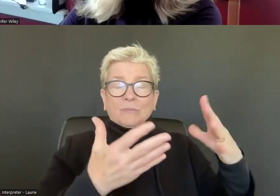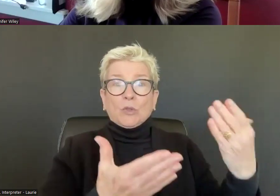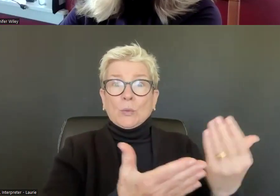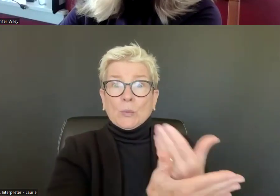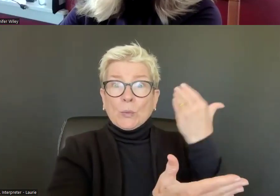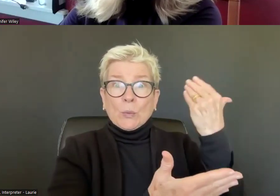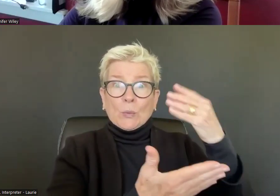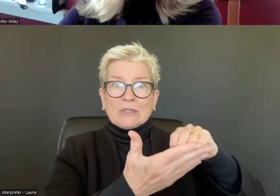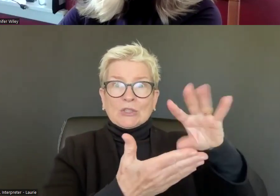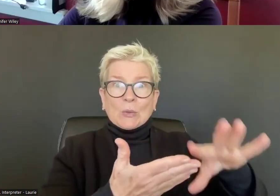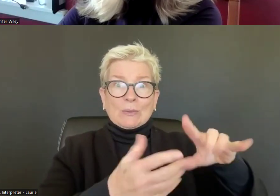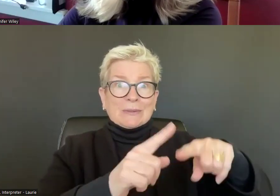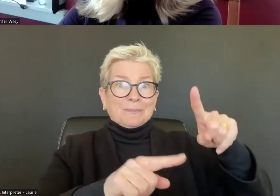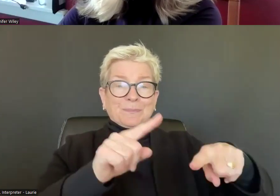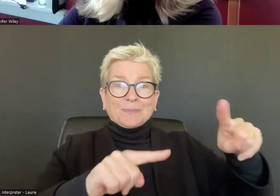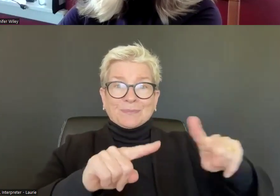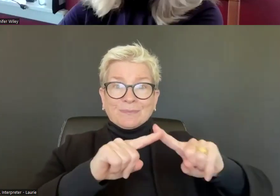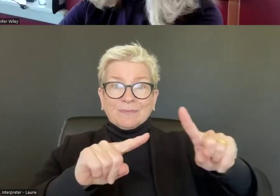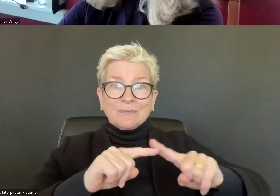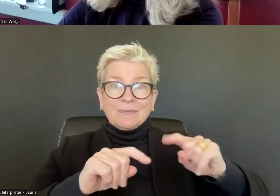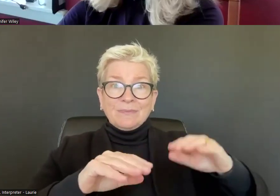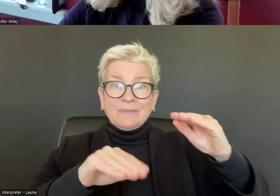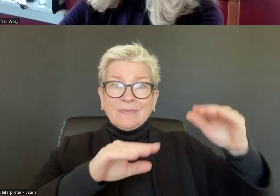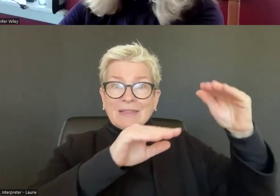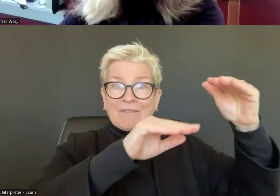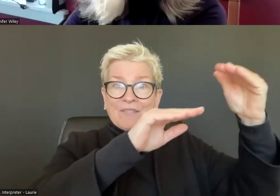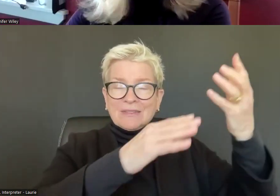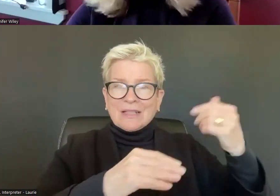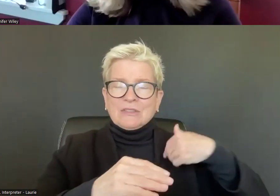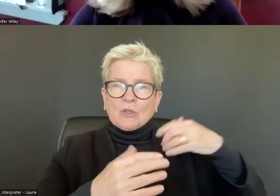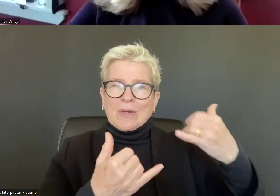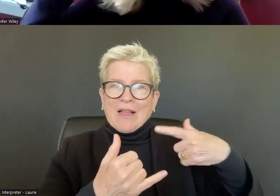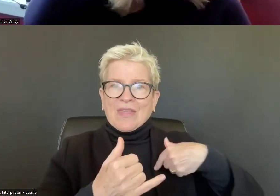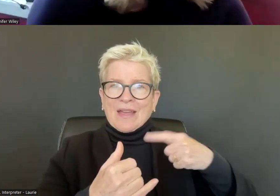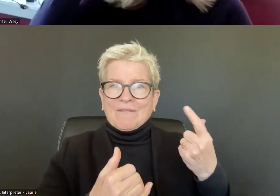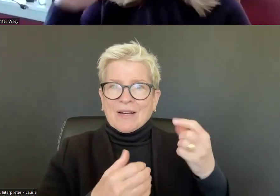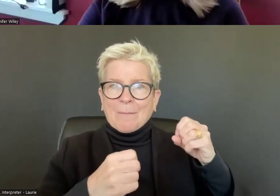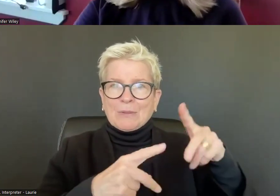students - all different cohorts and whatnot. The other thing that I would mention is that